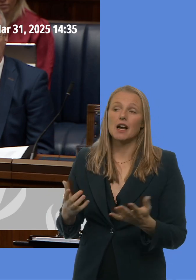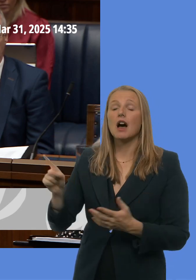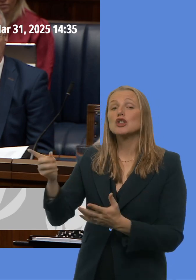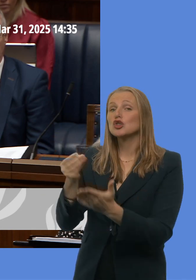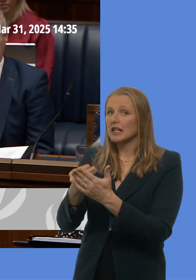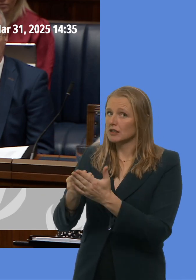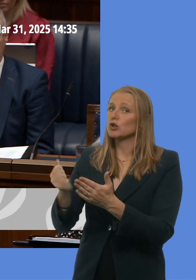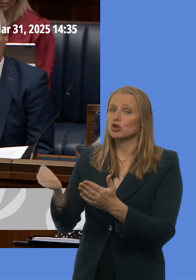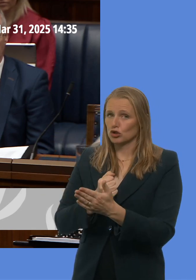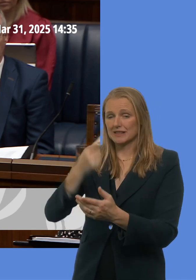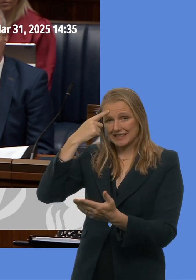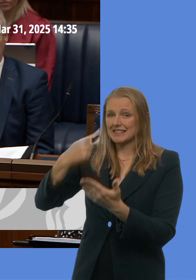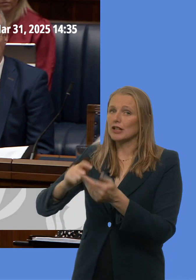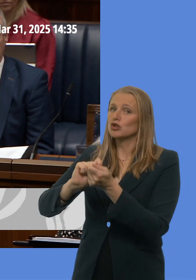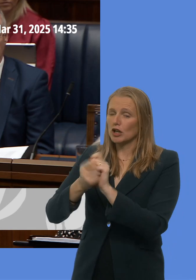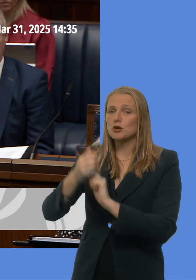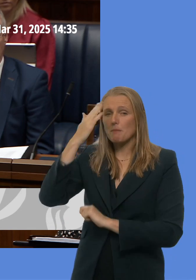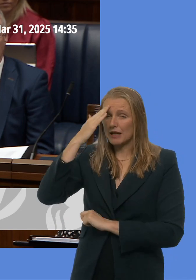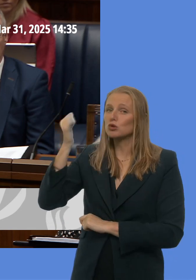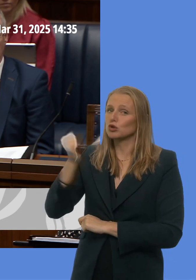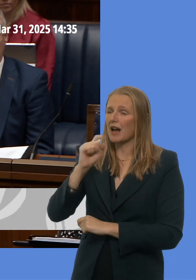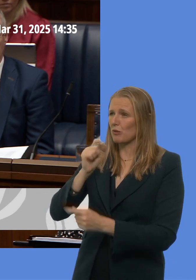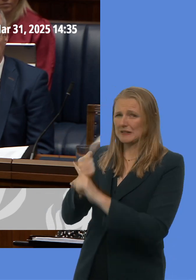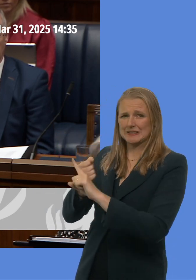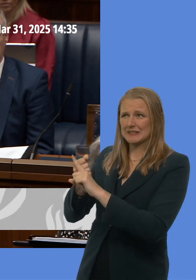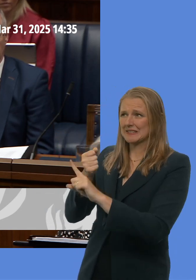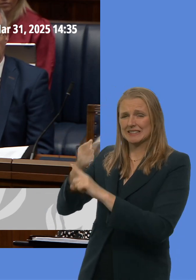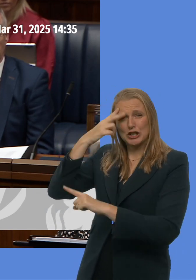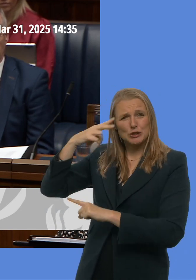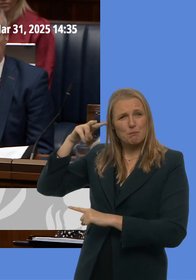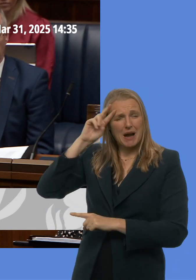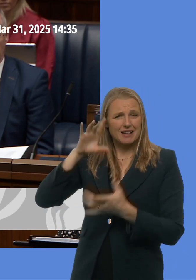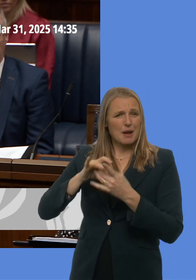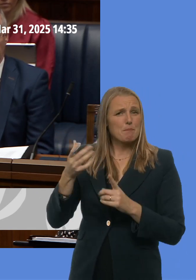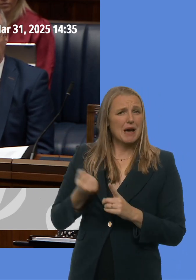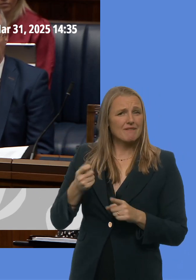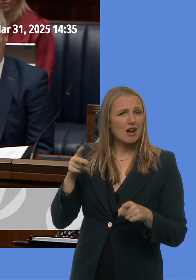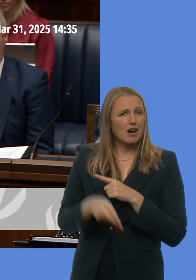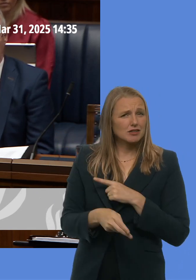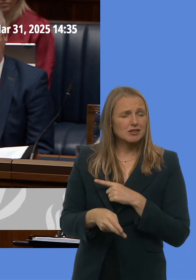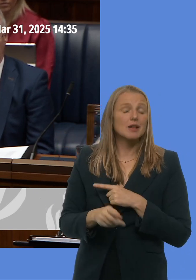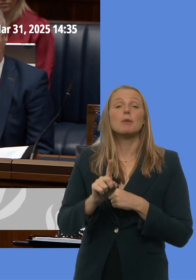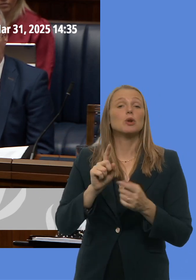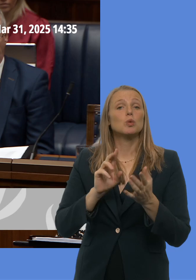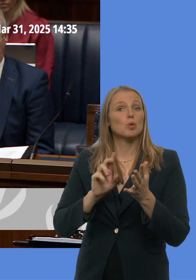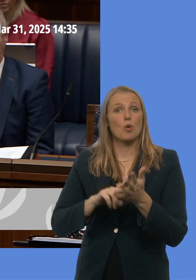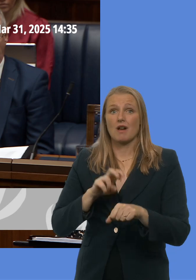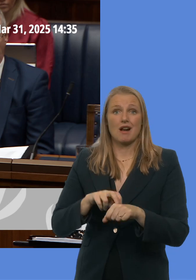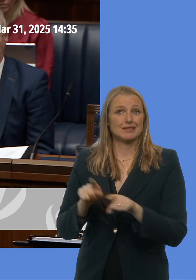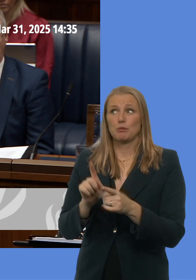I will be supporting calls for her to do so. Of course, right throughout Northern Ireland, just like across the UK, we want to support people